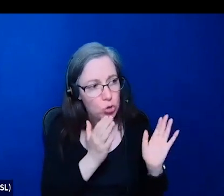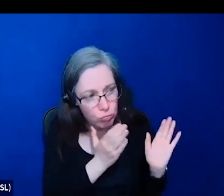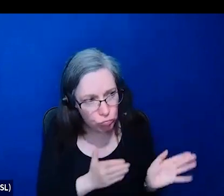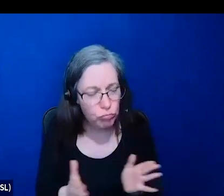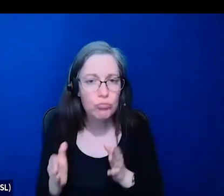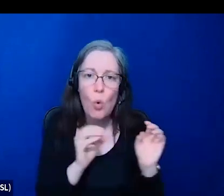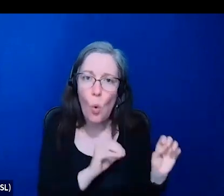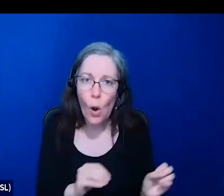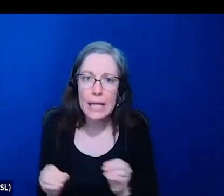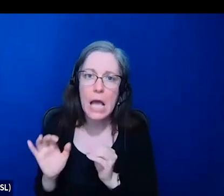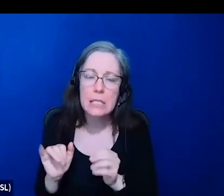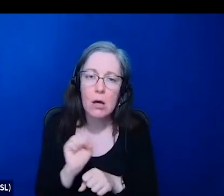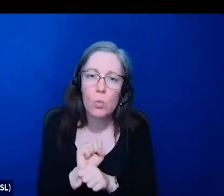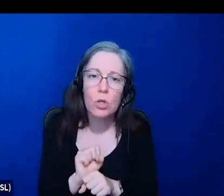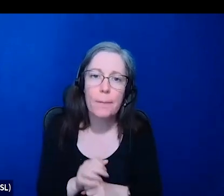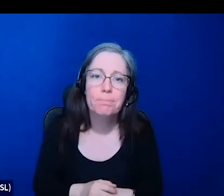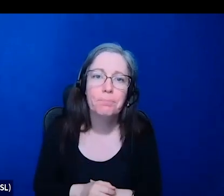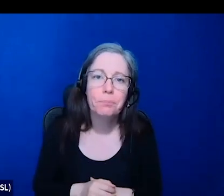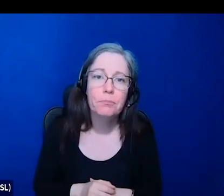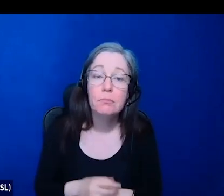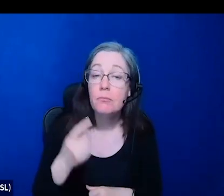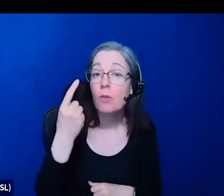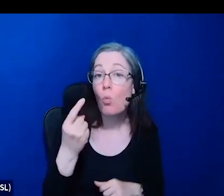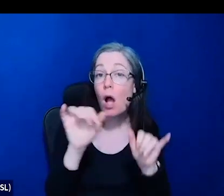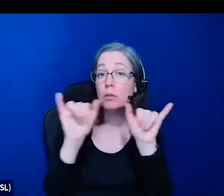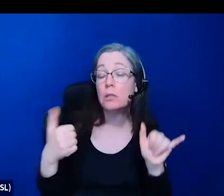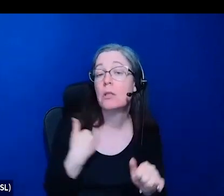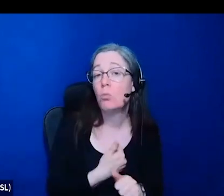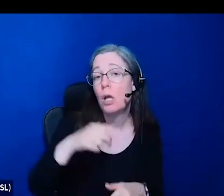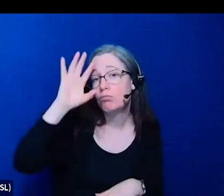ahead of us. This is one system that we have come up with. There are others.